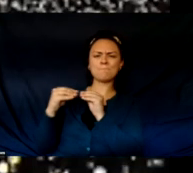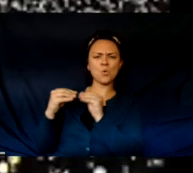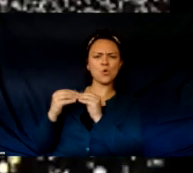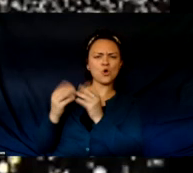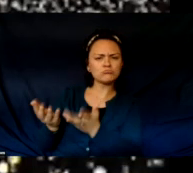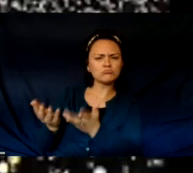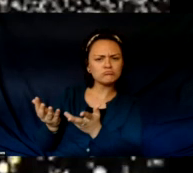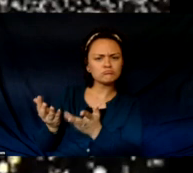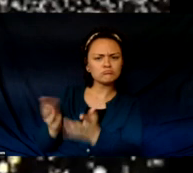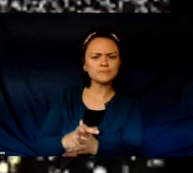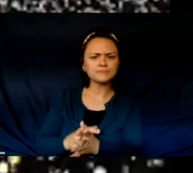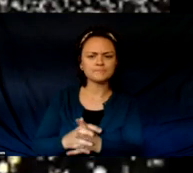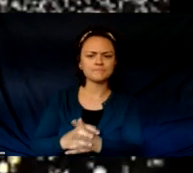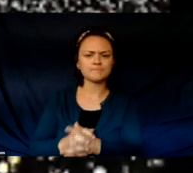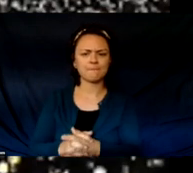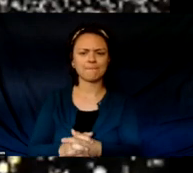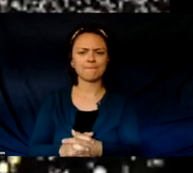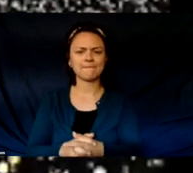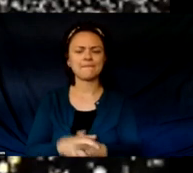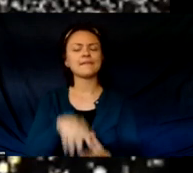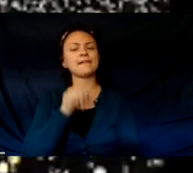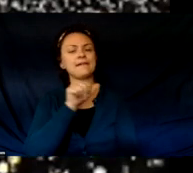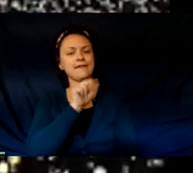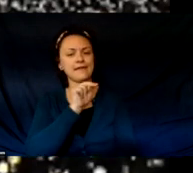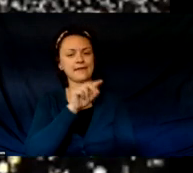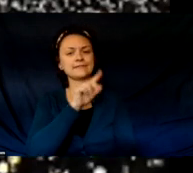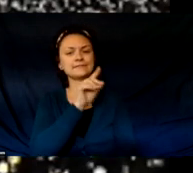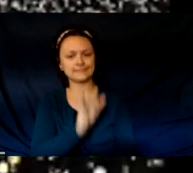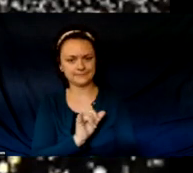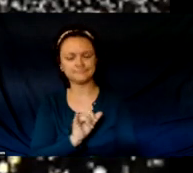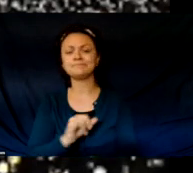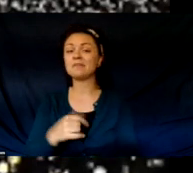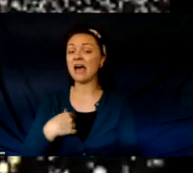I think we need to be more visible period.